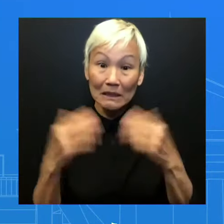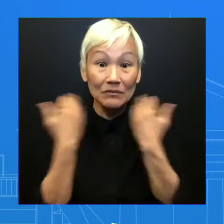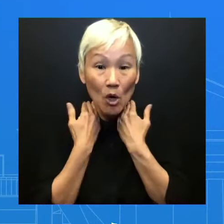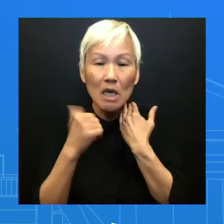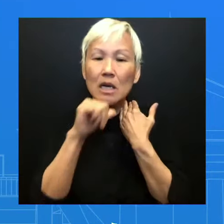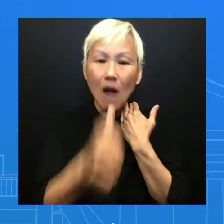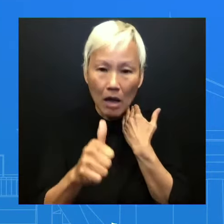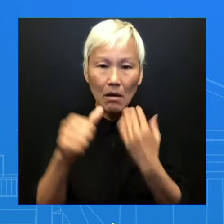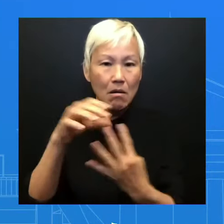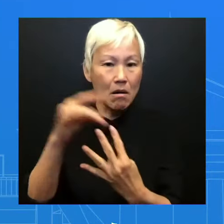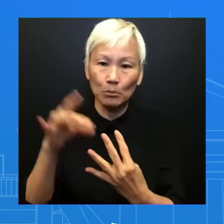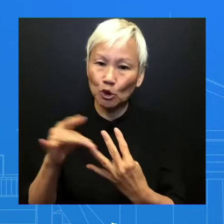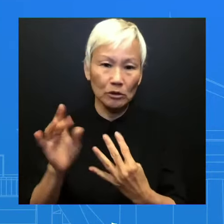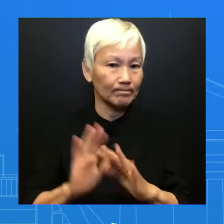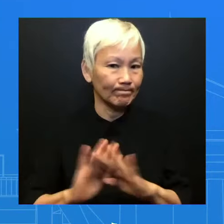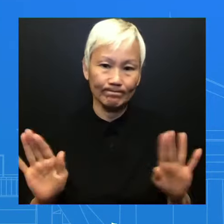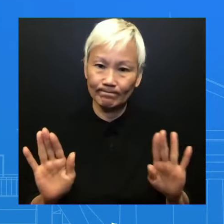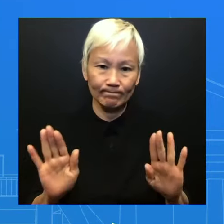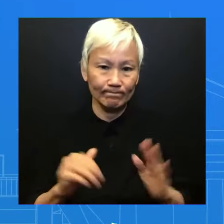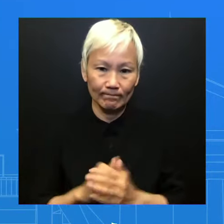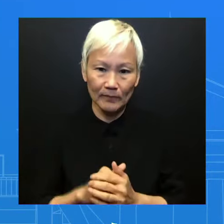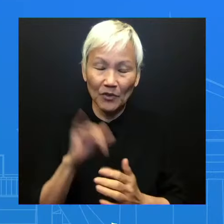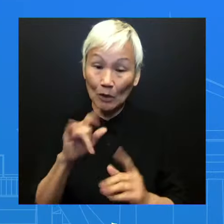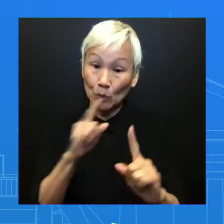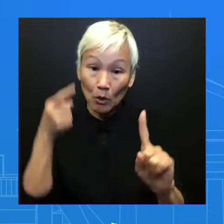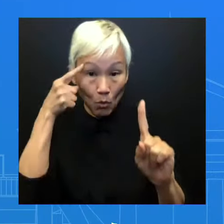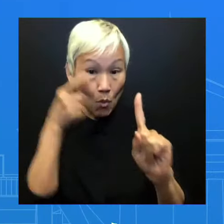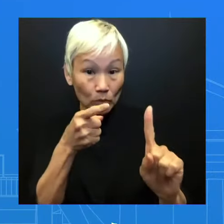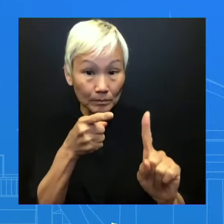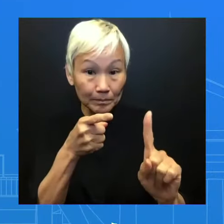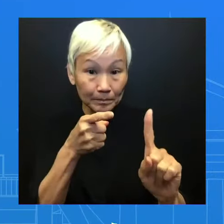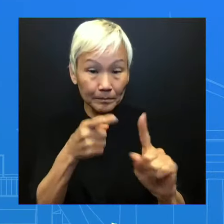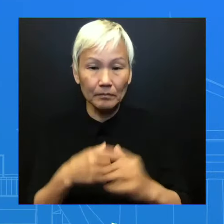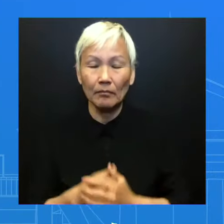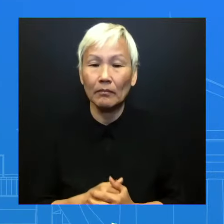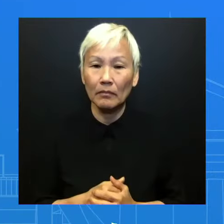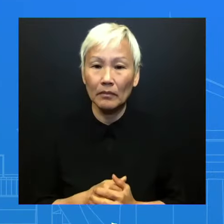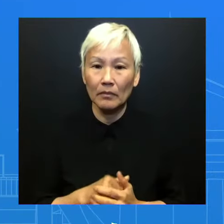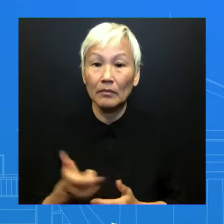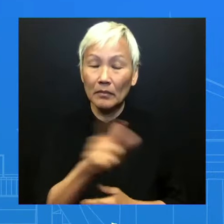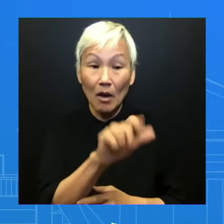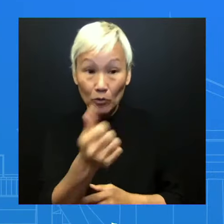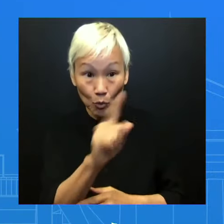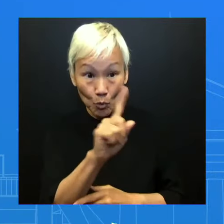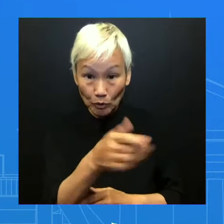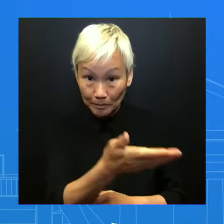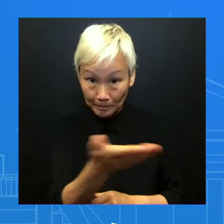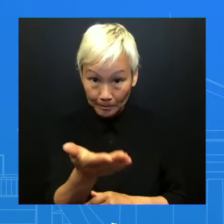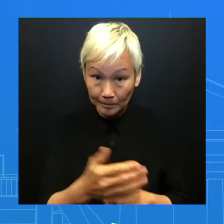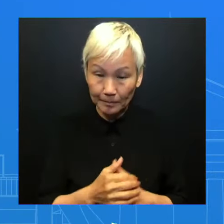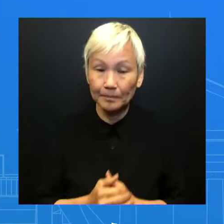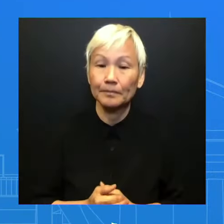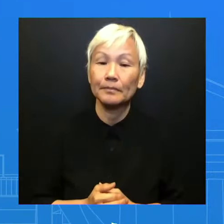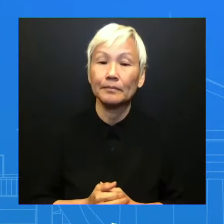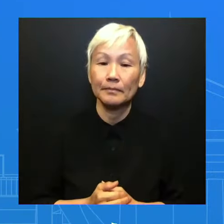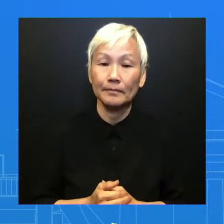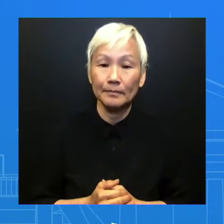Go ahead. The Press: Thanks, Karine. Has the President spoken with Speaker McCarthy since their meeting on Tuesday? Ms. Jean-Pierre: I don't have a call to preview for you at this time.